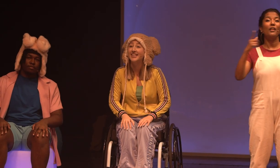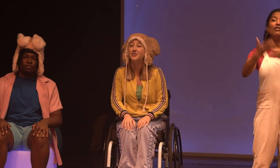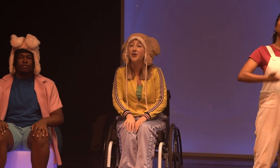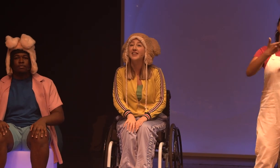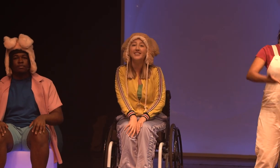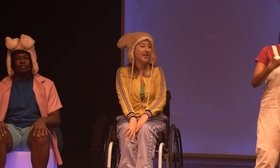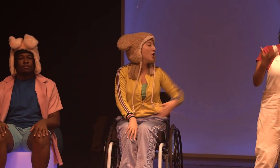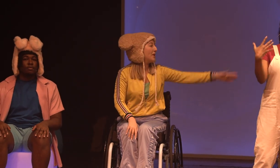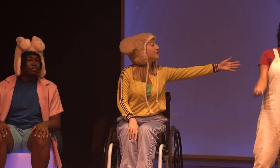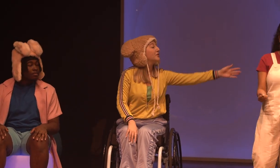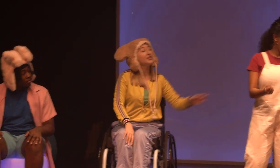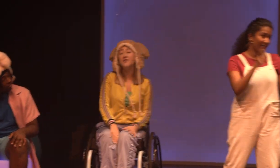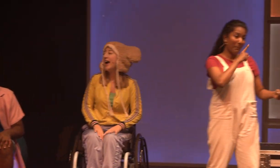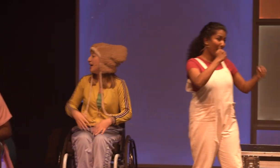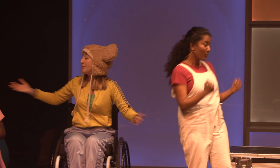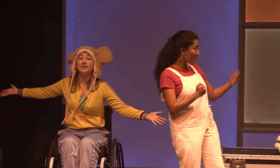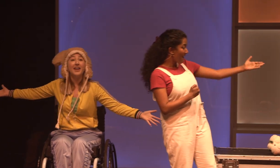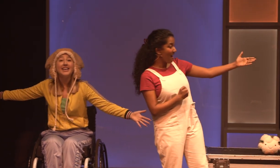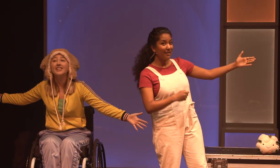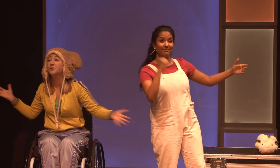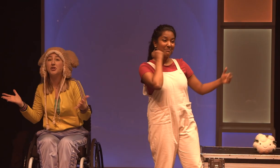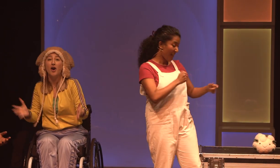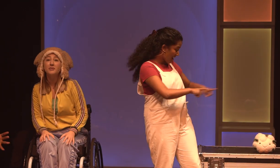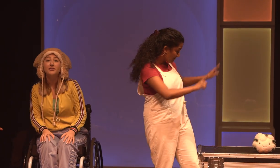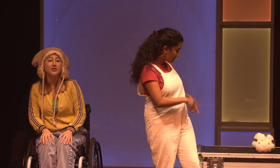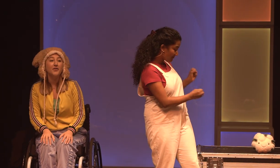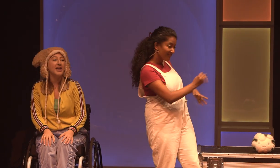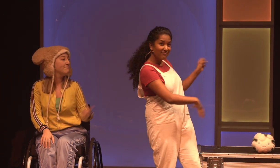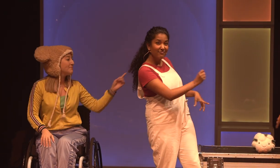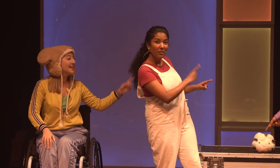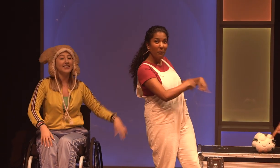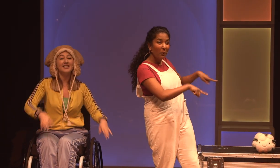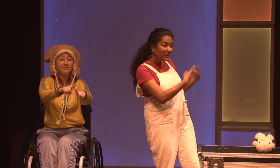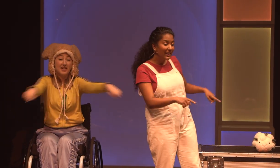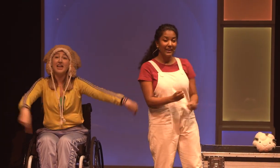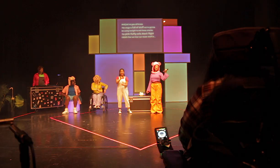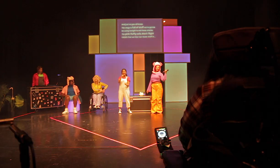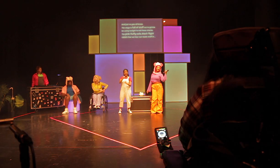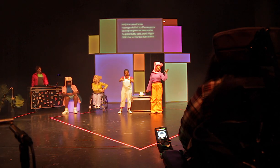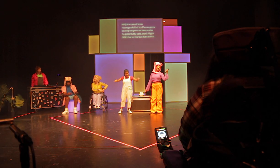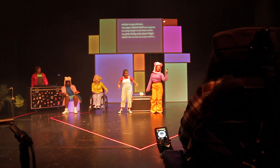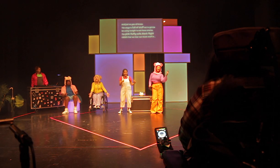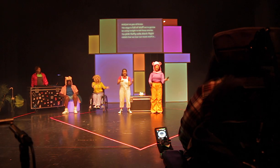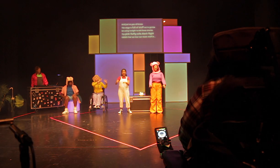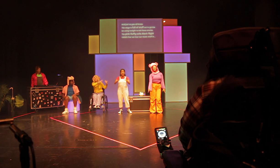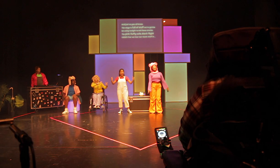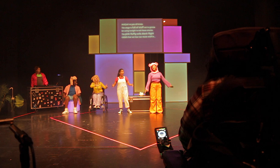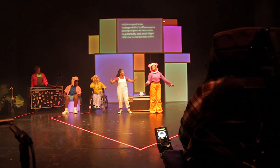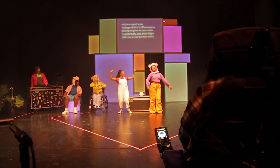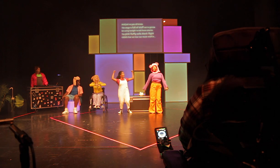tell these stories: pink fluffy sofa, black flight cases we tour our music stuff in, mic stands, a diamond shaped dance floor, and at the back of the stage are a